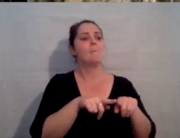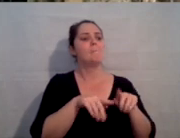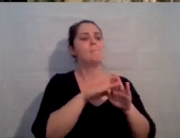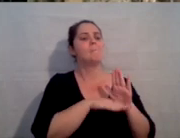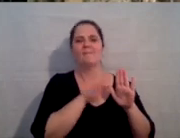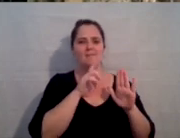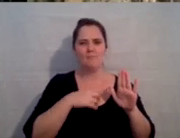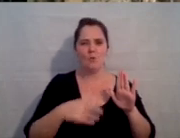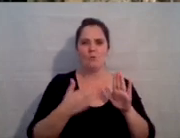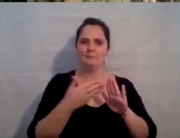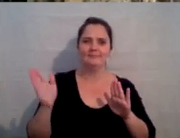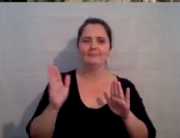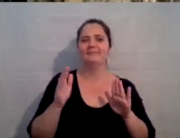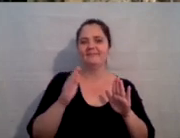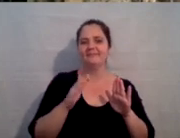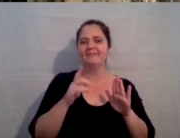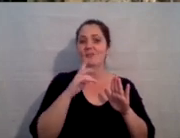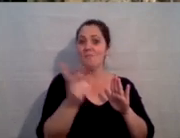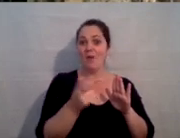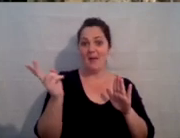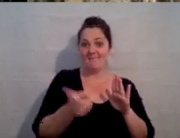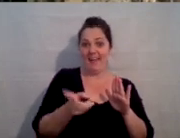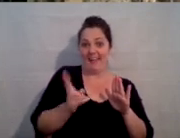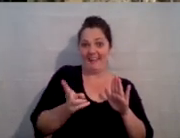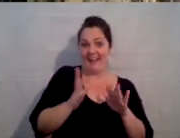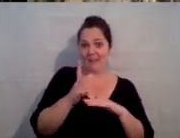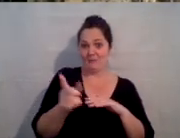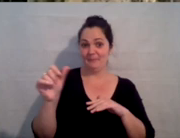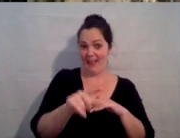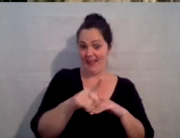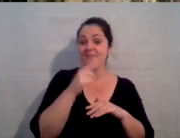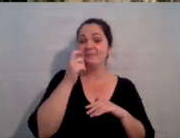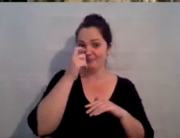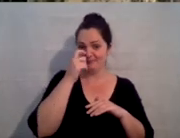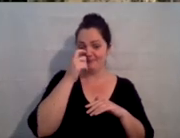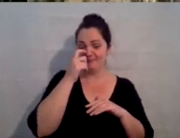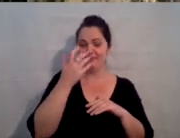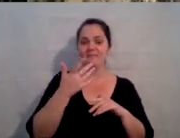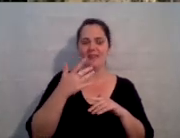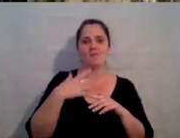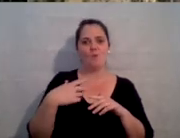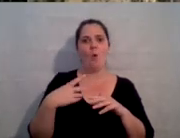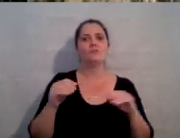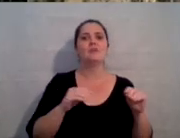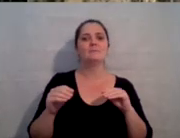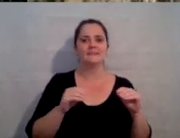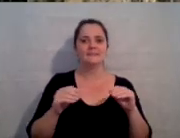and Atticus back again next week, we're going to do some much more dynamic poses and quite a lot of movement for you. So it’s Sudden Bodies next week as part of